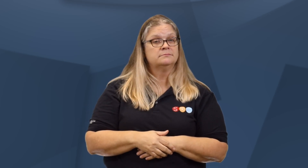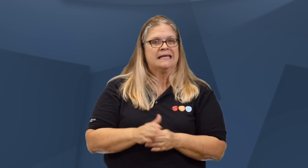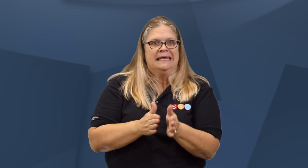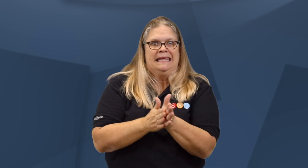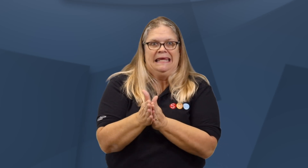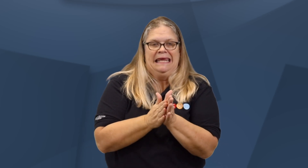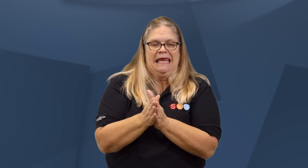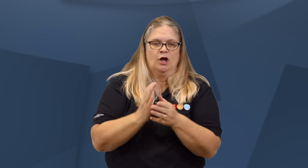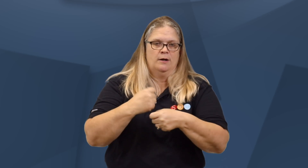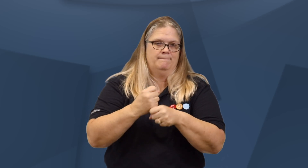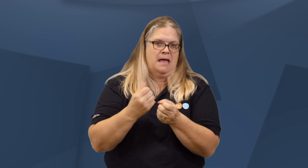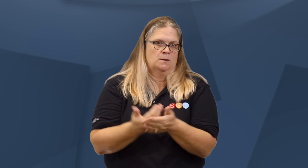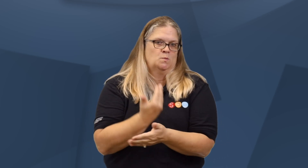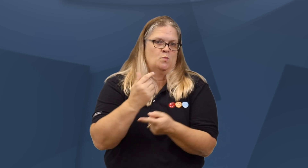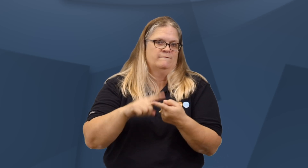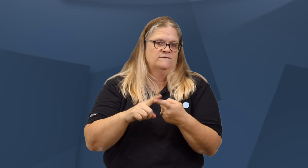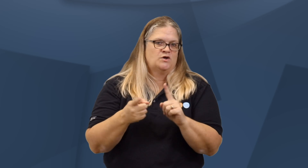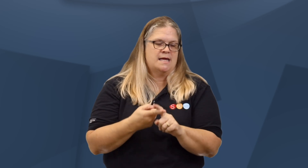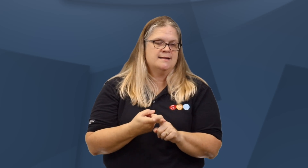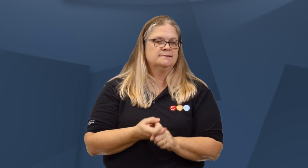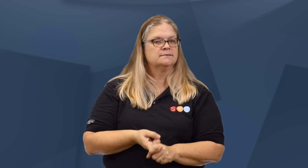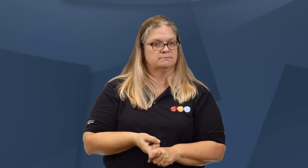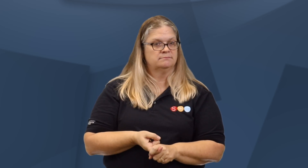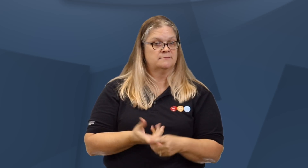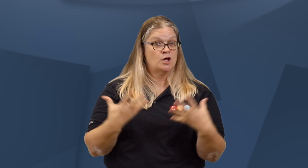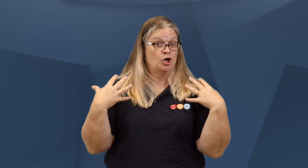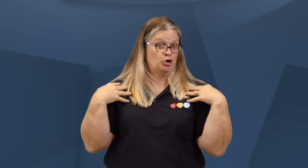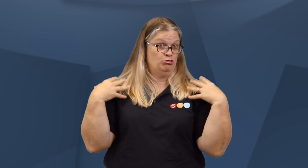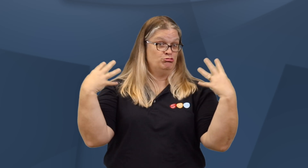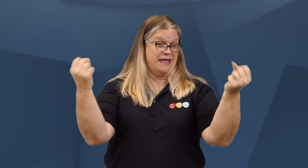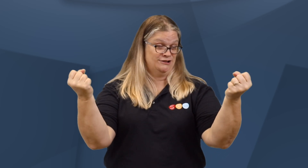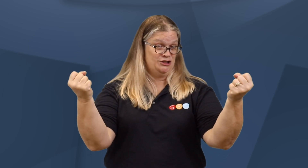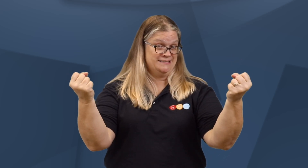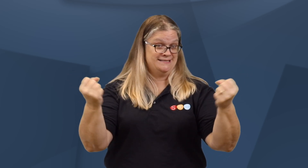Eager to make new friends. Courageous.